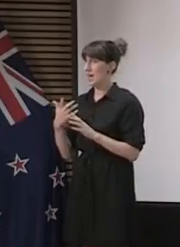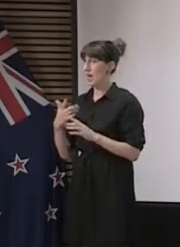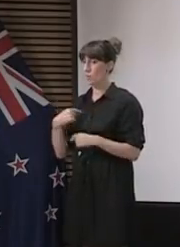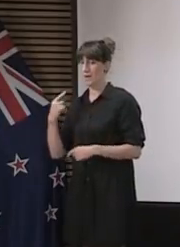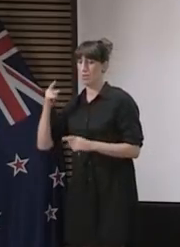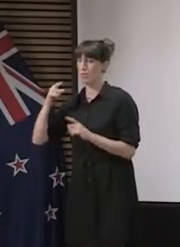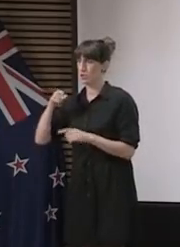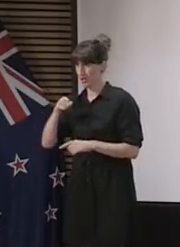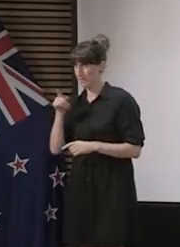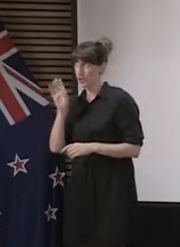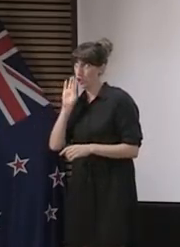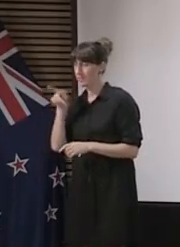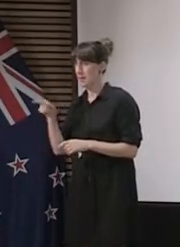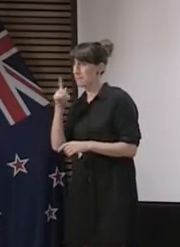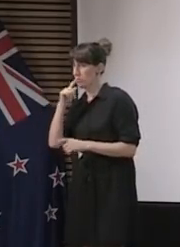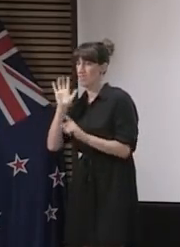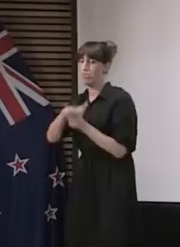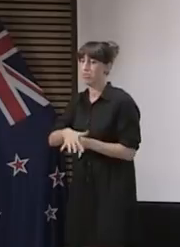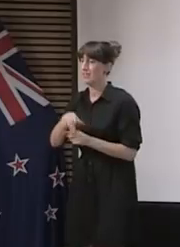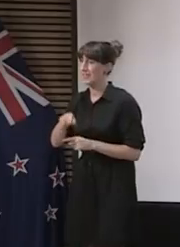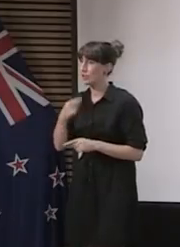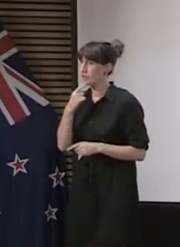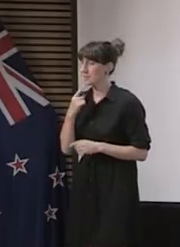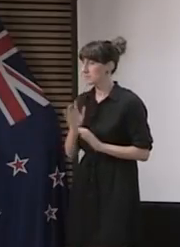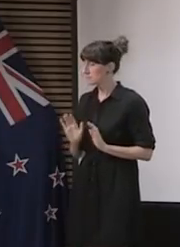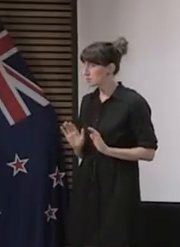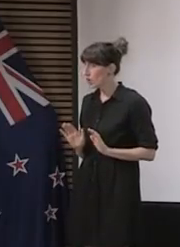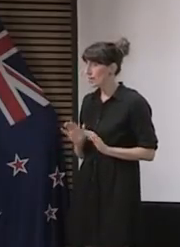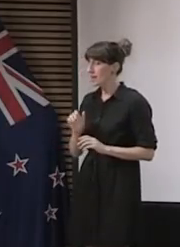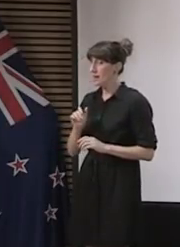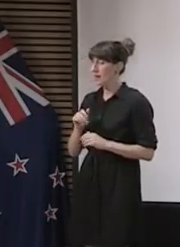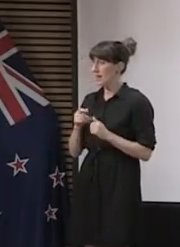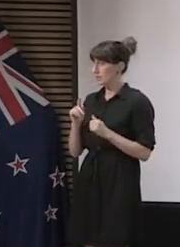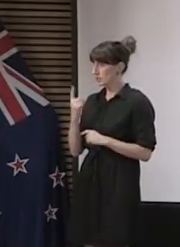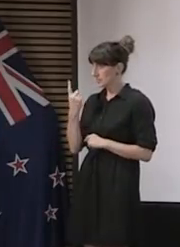Ihope you will have heard thatany time there has been anissue raised about PPE we havereally